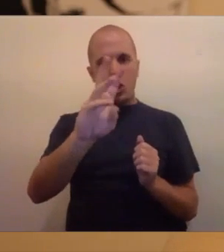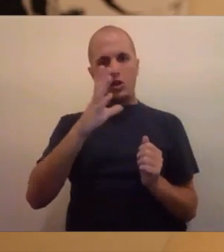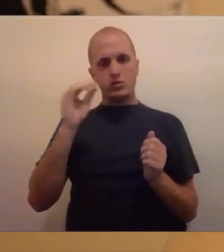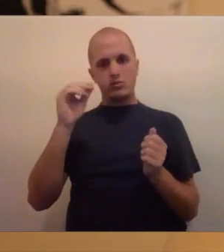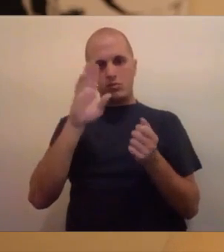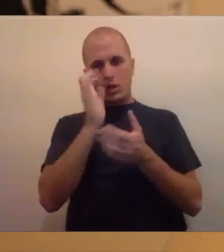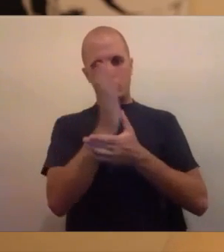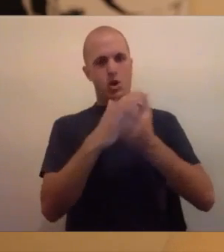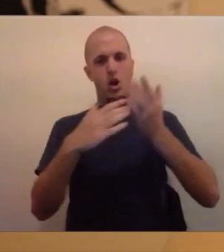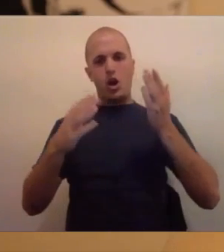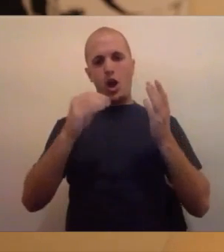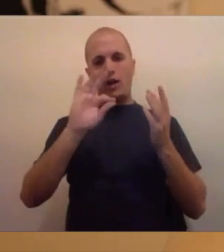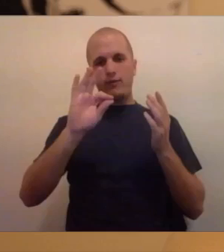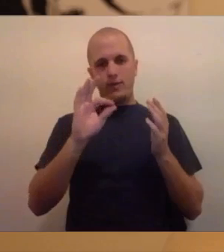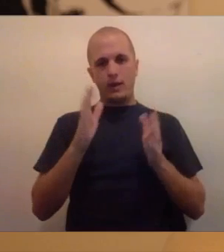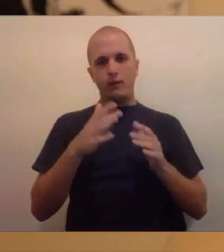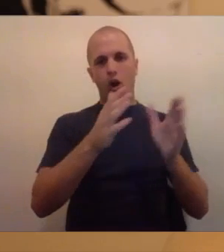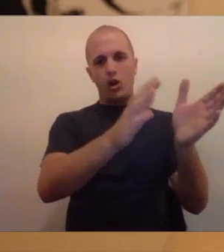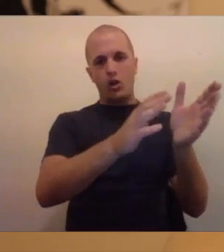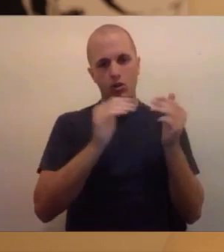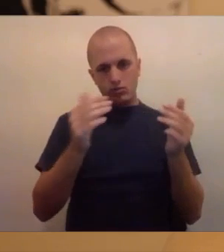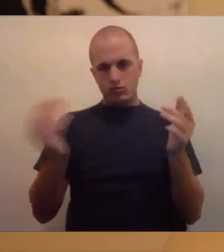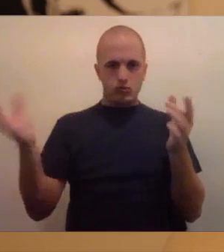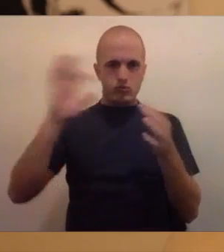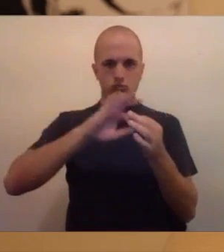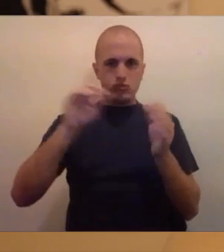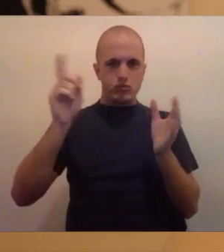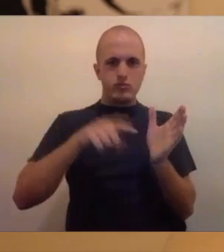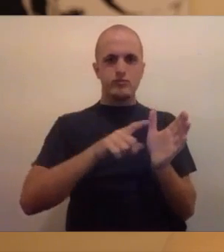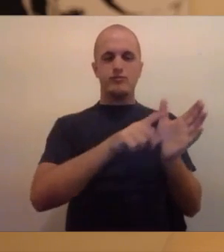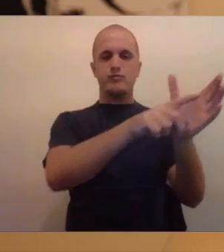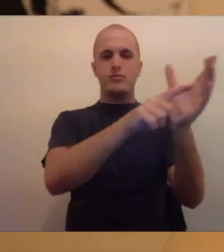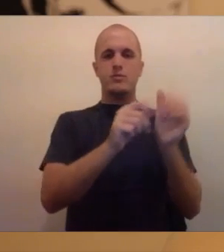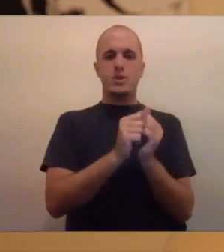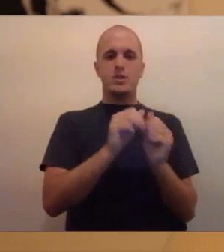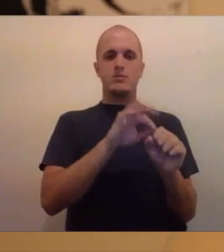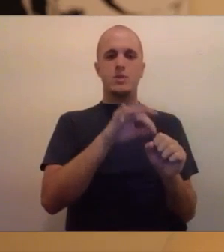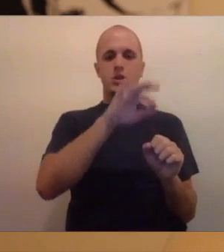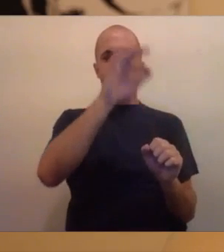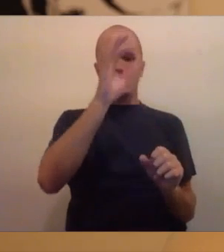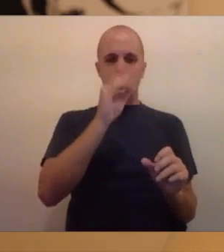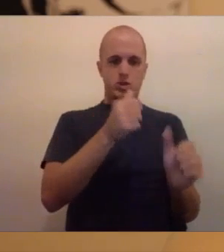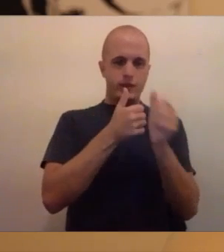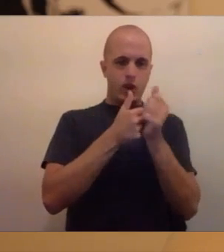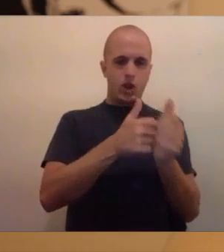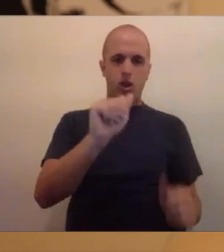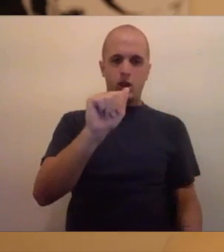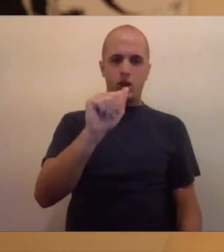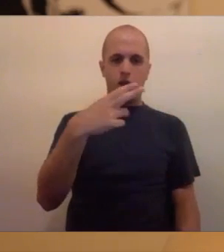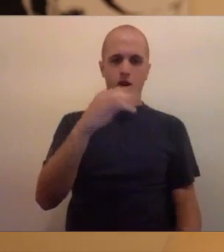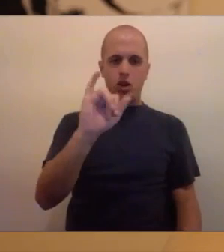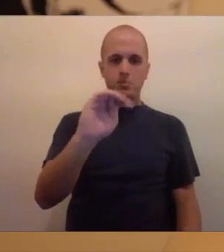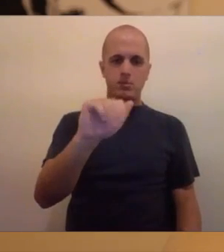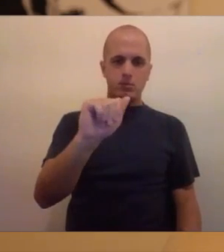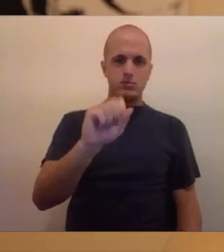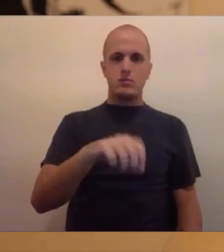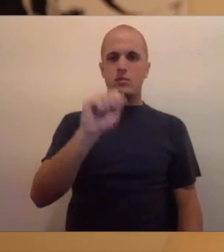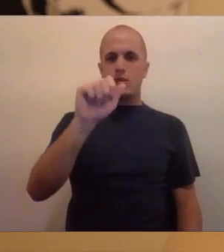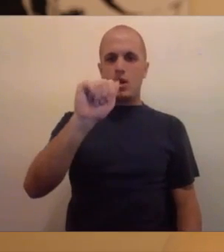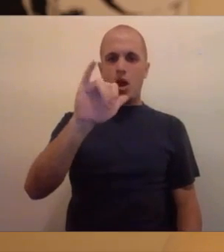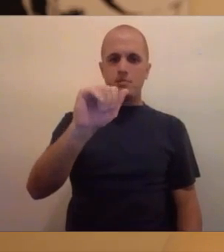Just begin spirituality with the flow, and be part of it